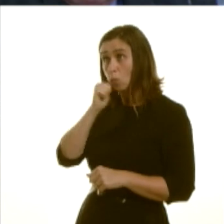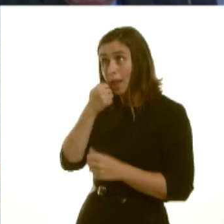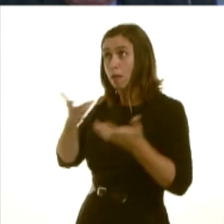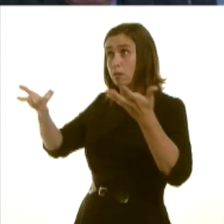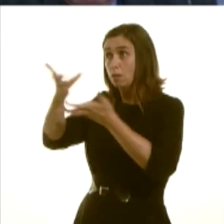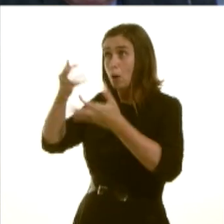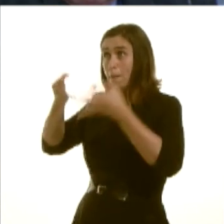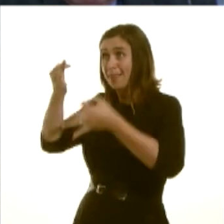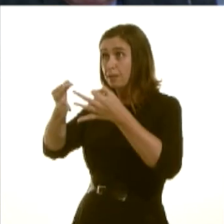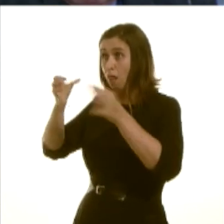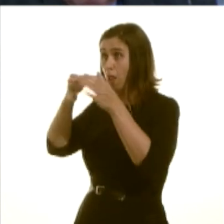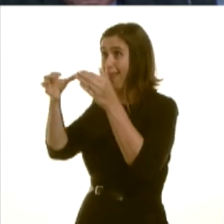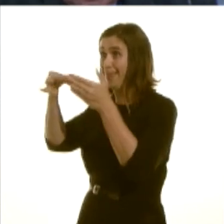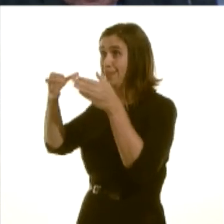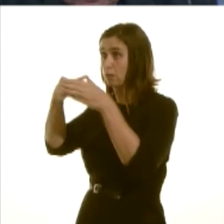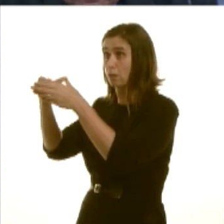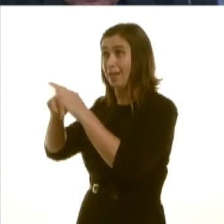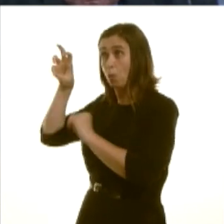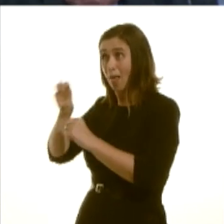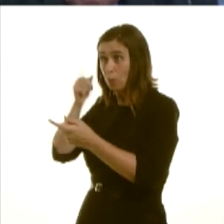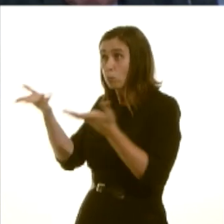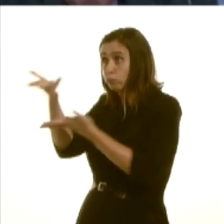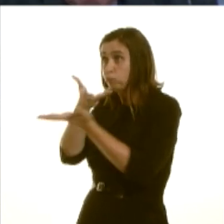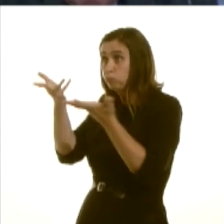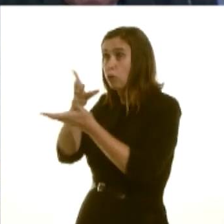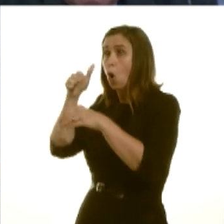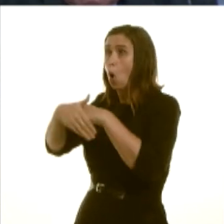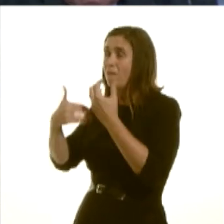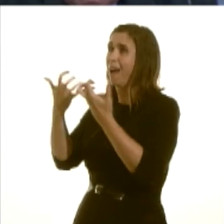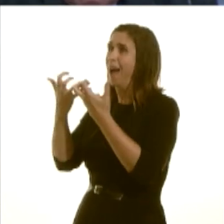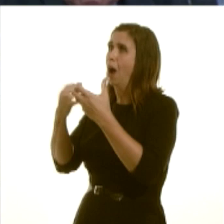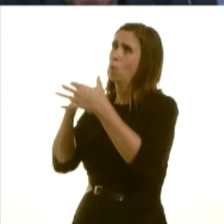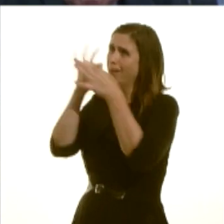here in Wales over the way that the union is shaped in the future, because it is vitally